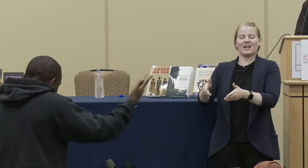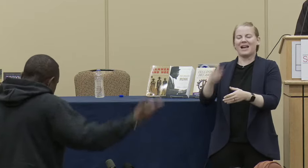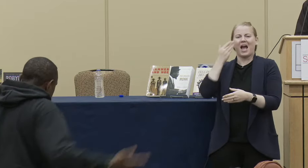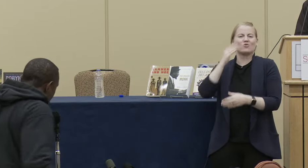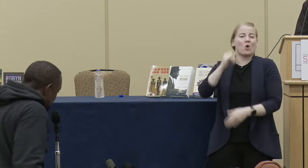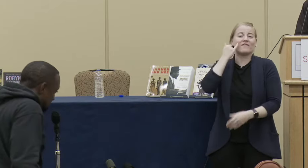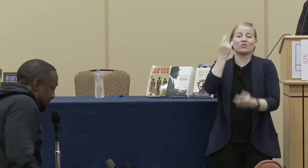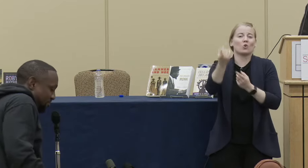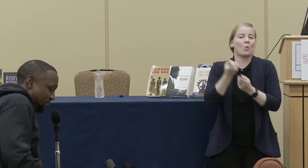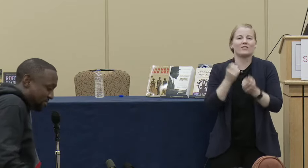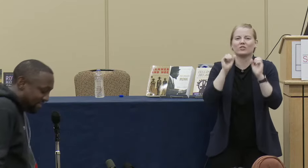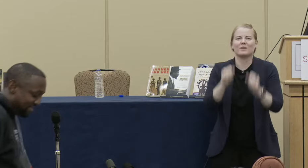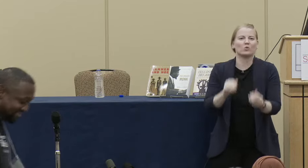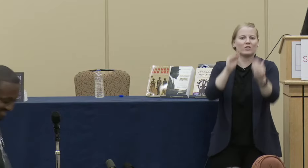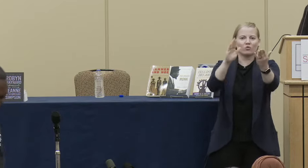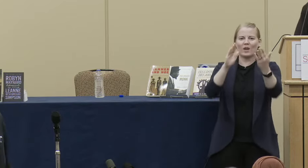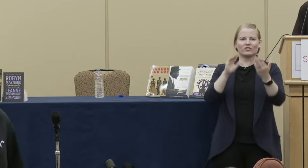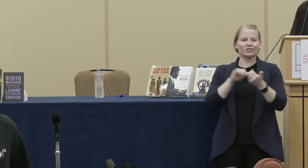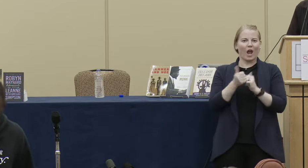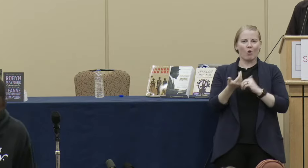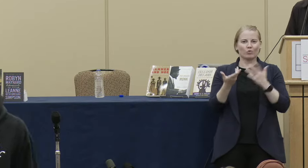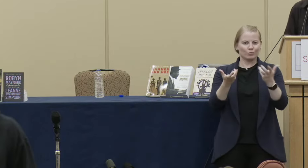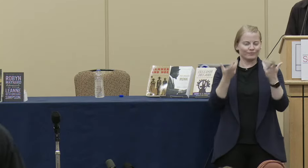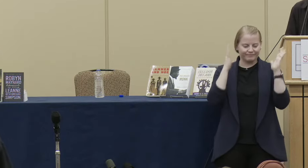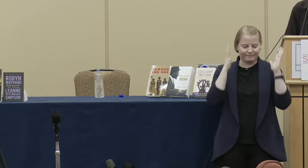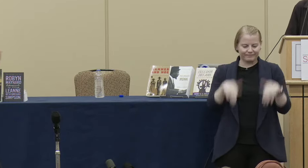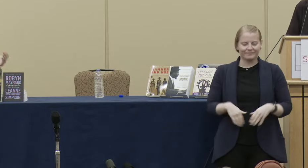leaving so many people behind . I don't know if there was a